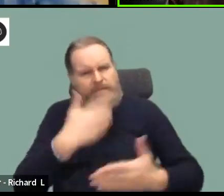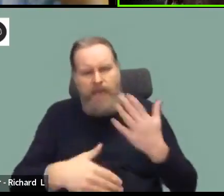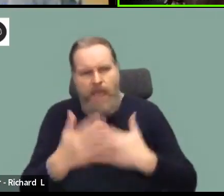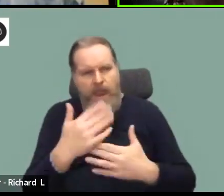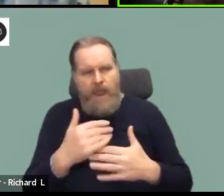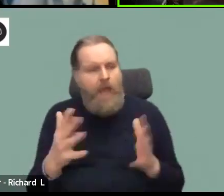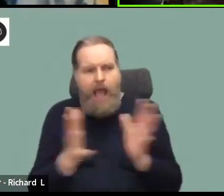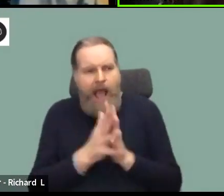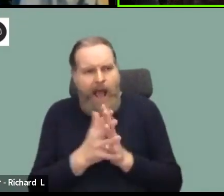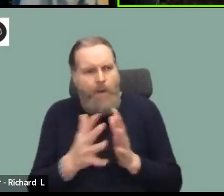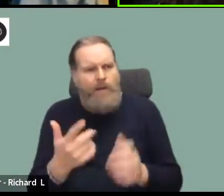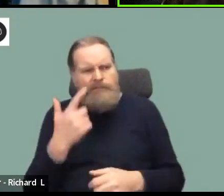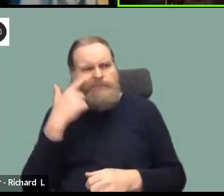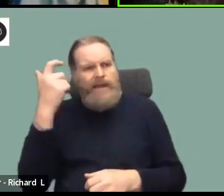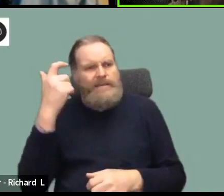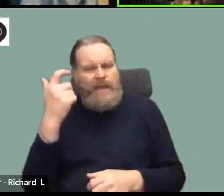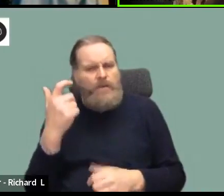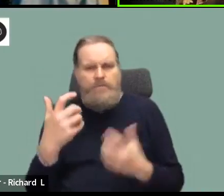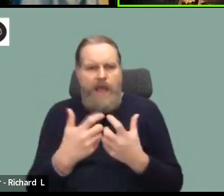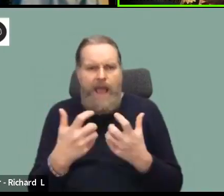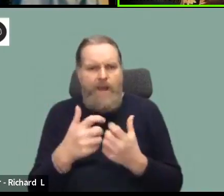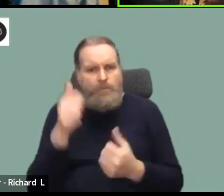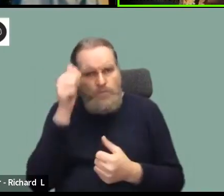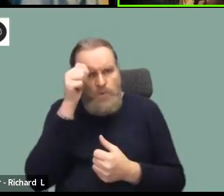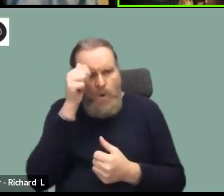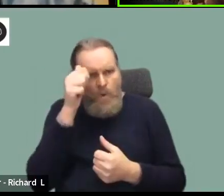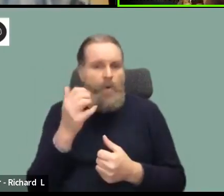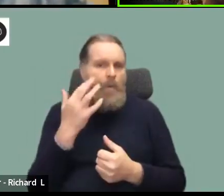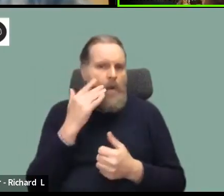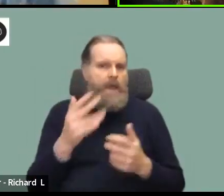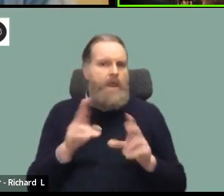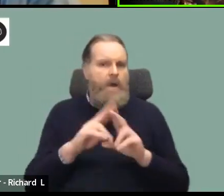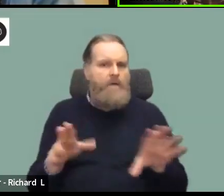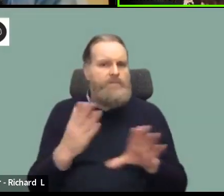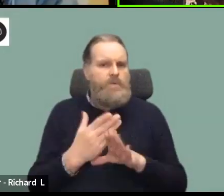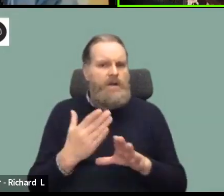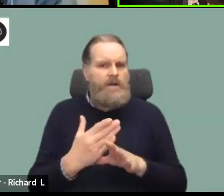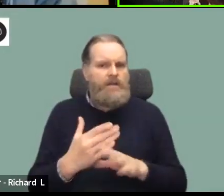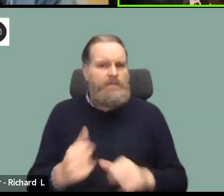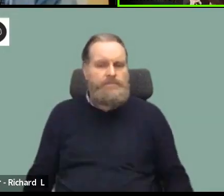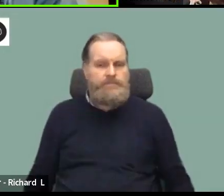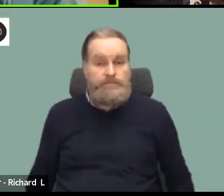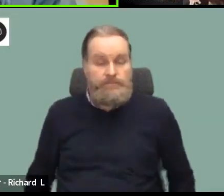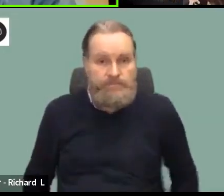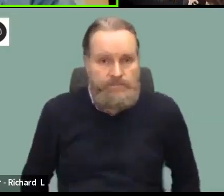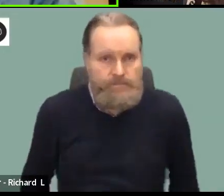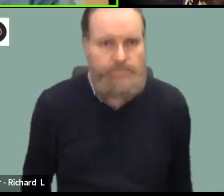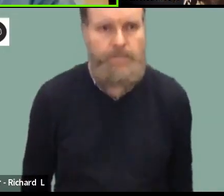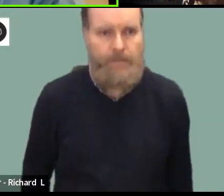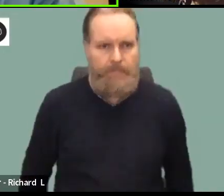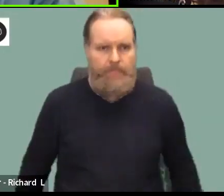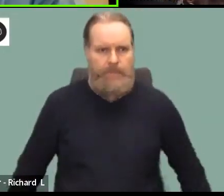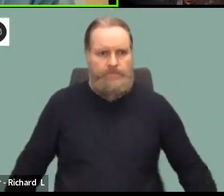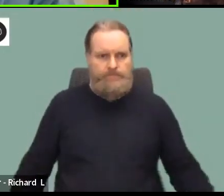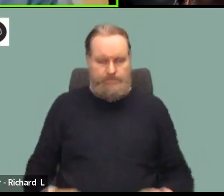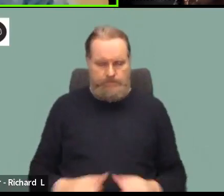Can you explain how we will communicate that and nobody is going to have that sprung up on them.